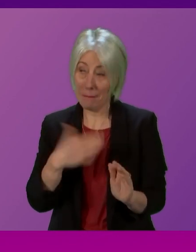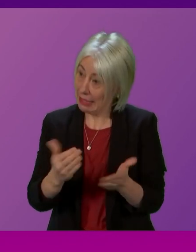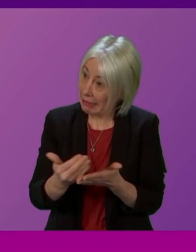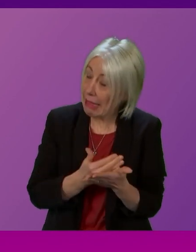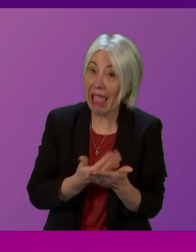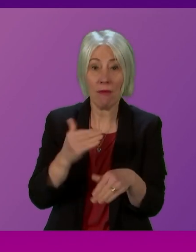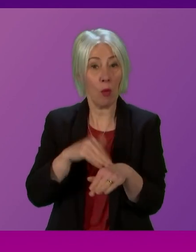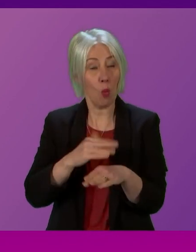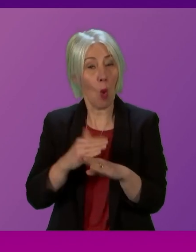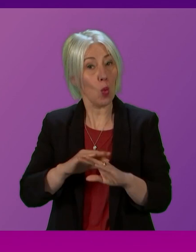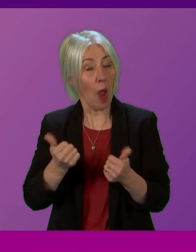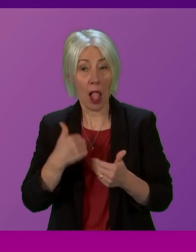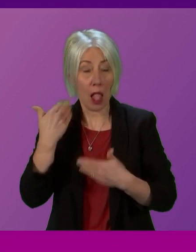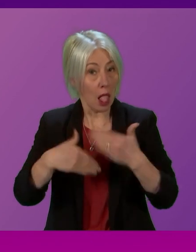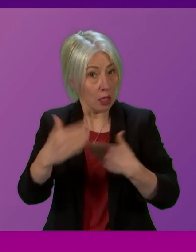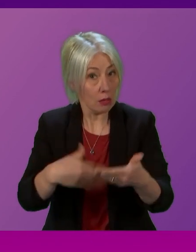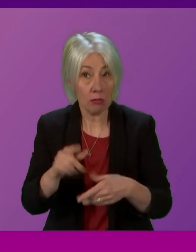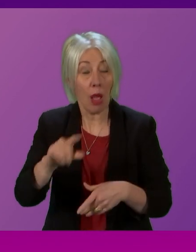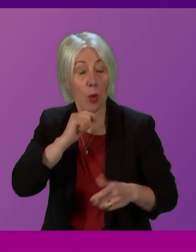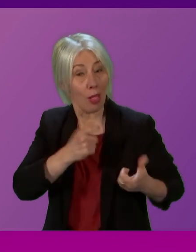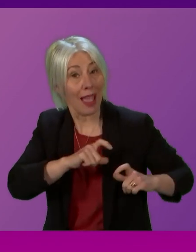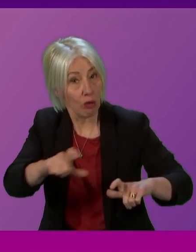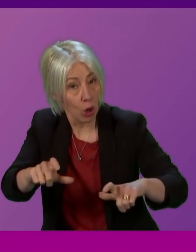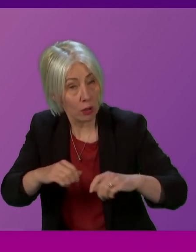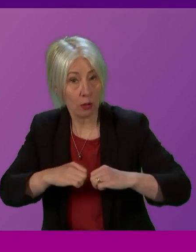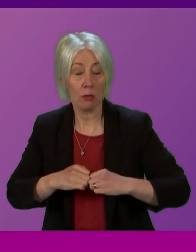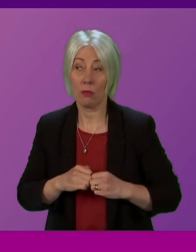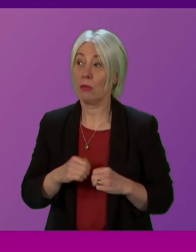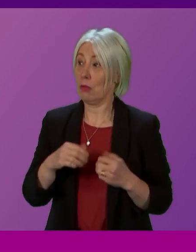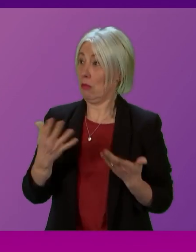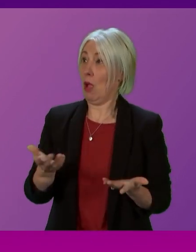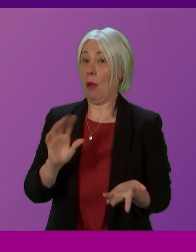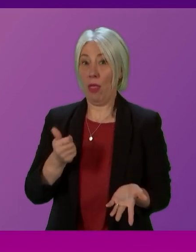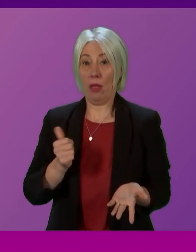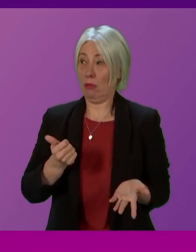That is what it should continue to do, albeit with the presumptions that were set out for